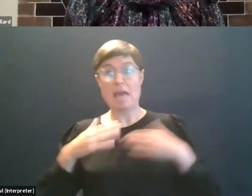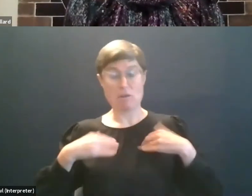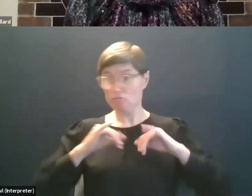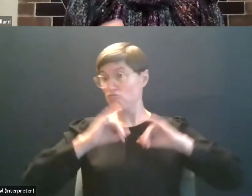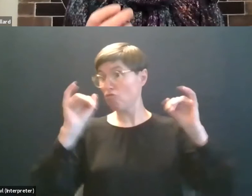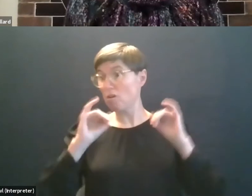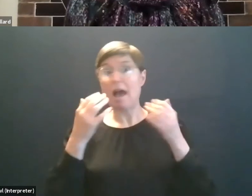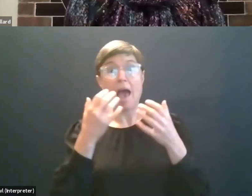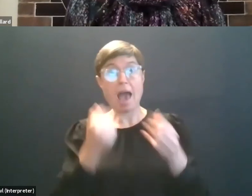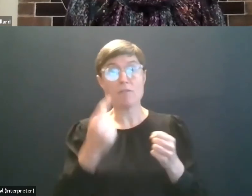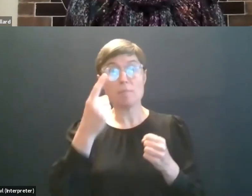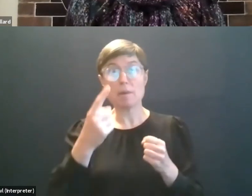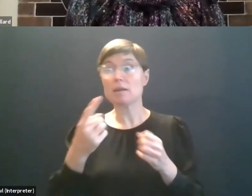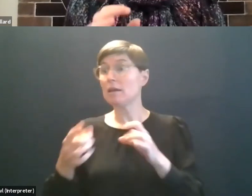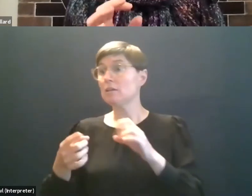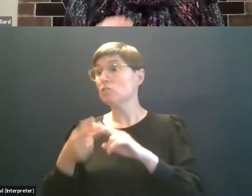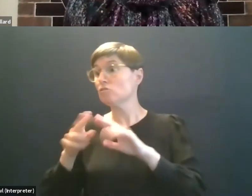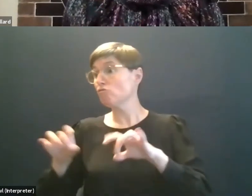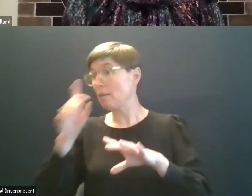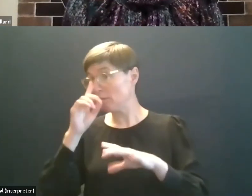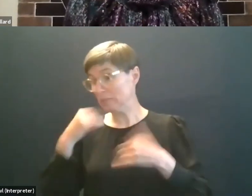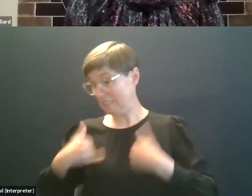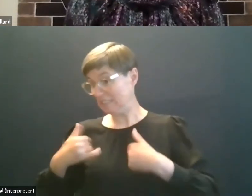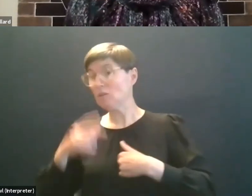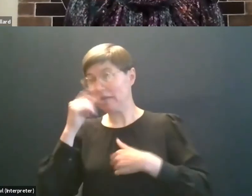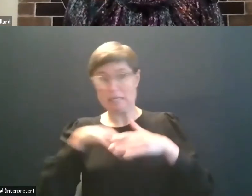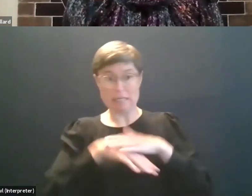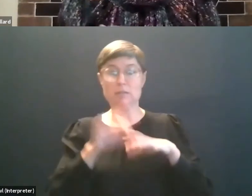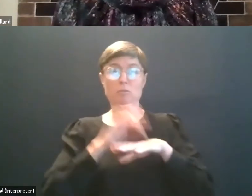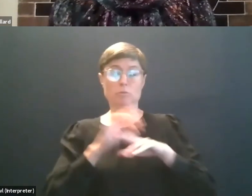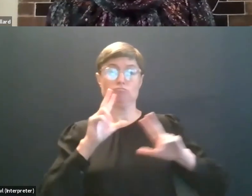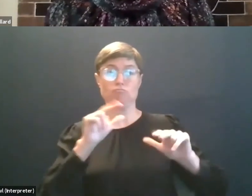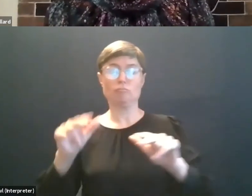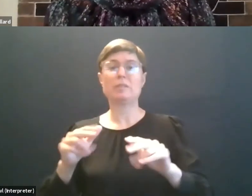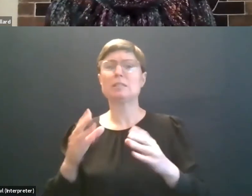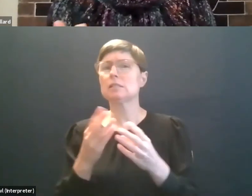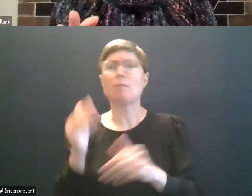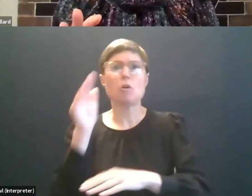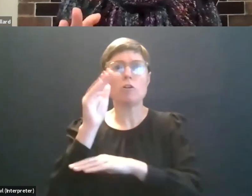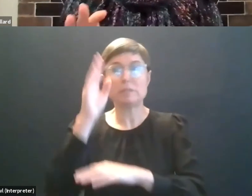needed it and so many people around the world are not in those circumstances even in nations